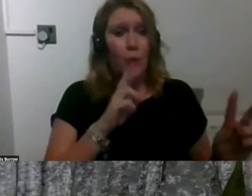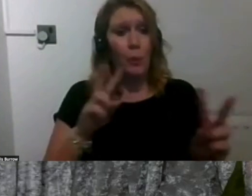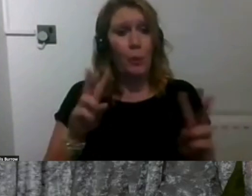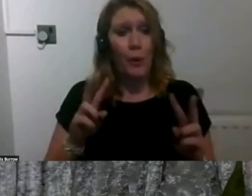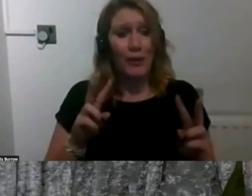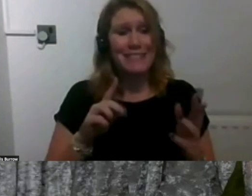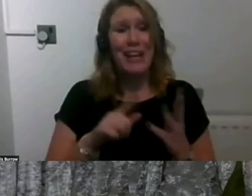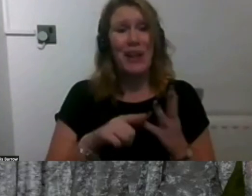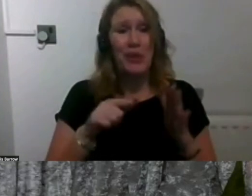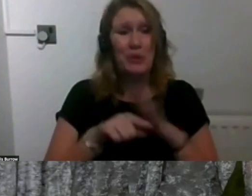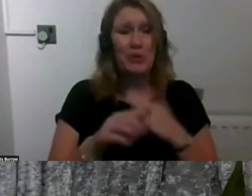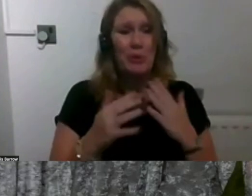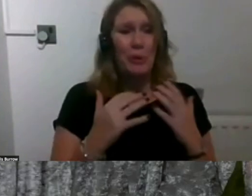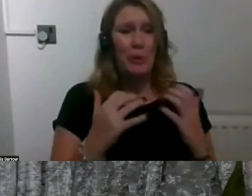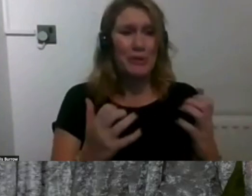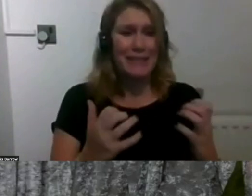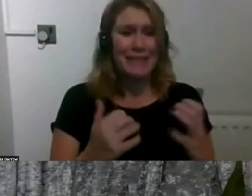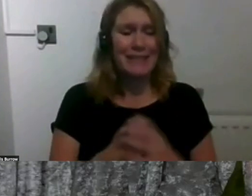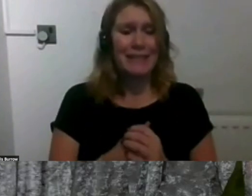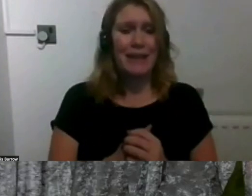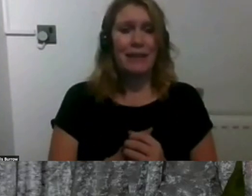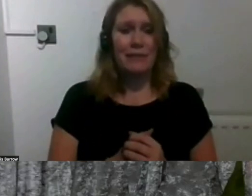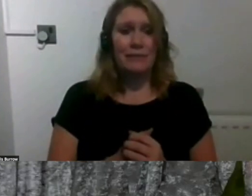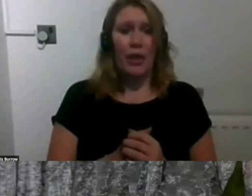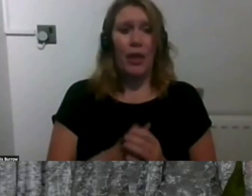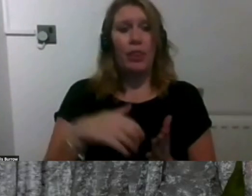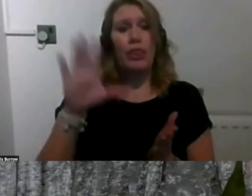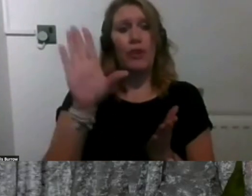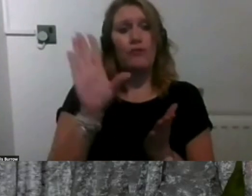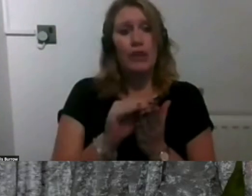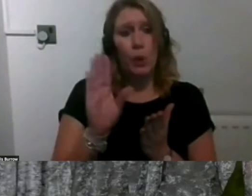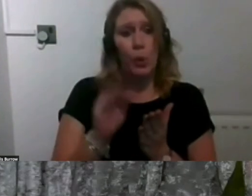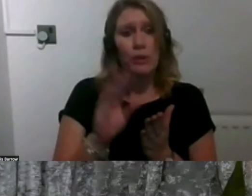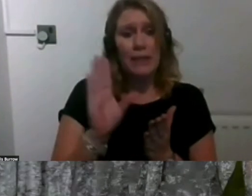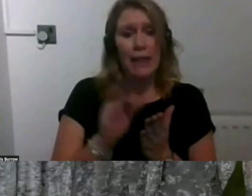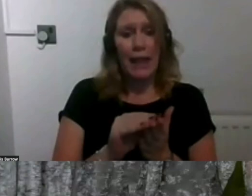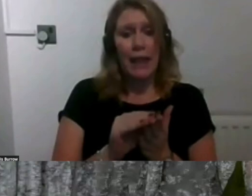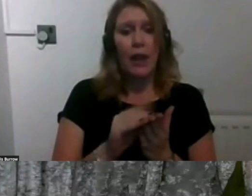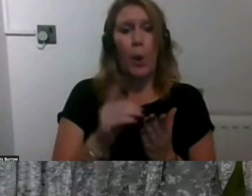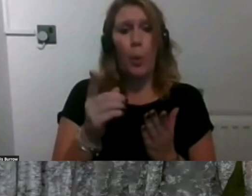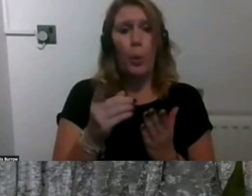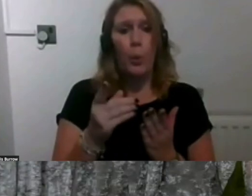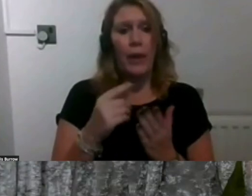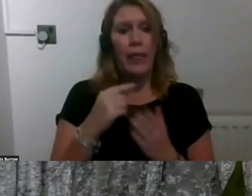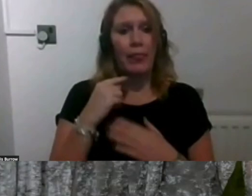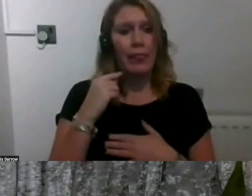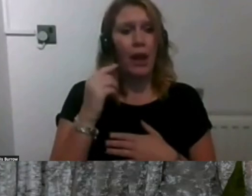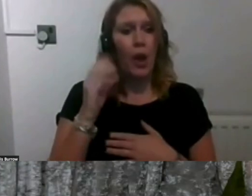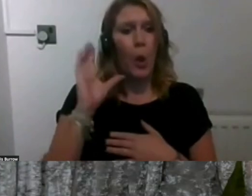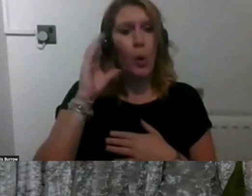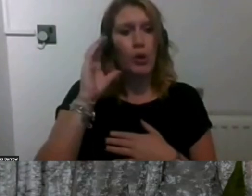audience. The recording with enhanced audio should be up tomorrow. Thank you very much.